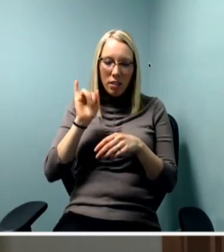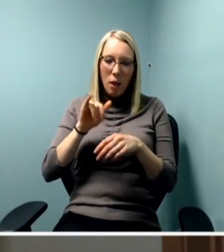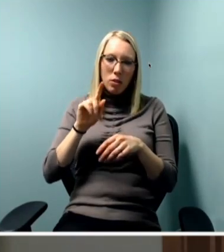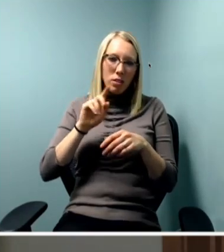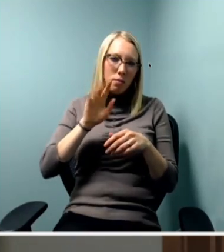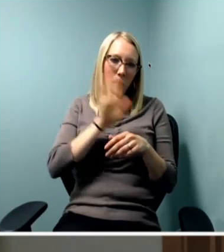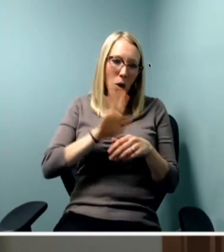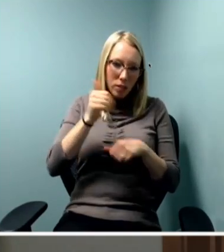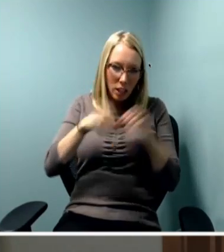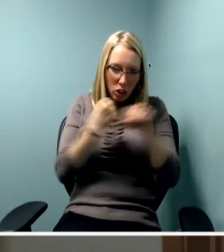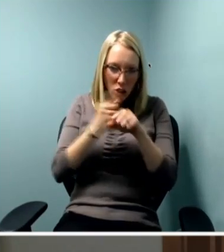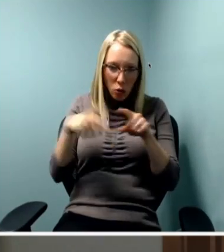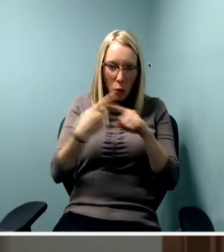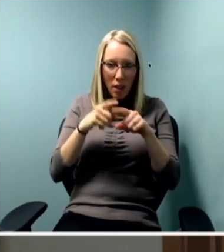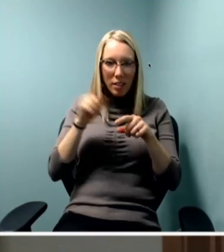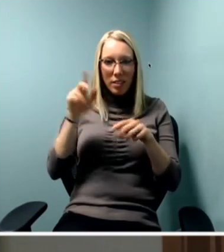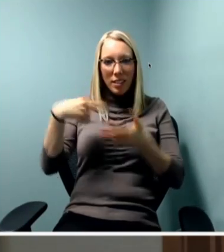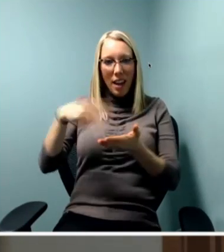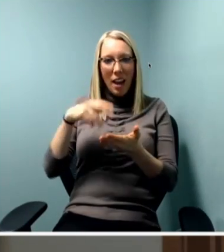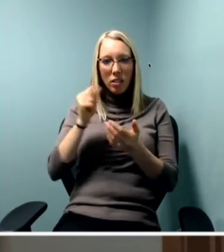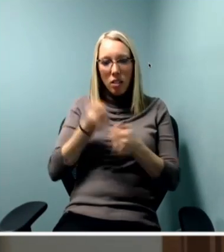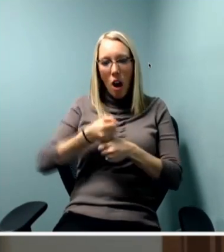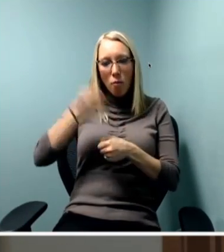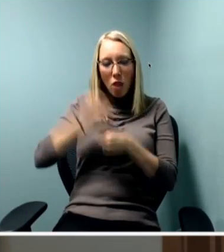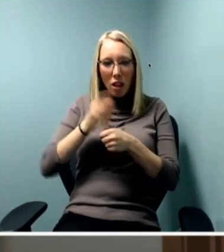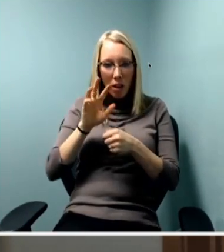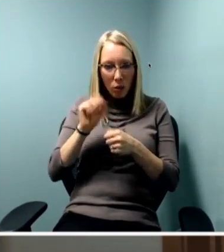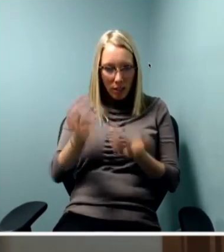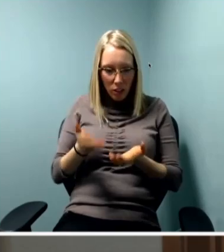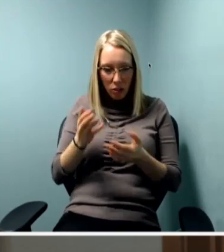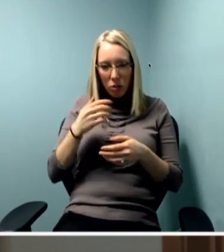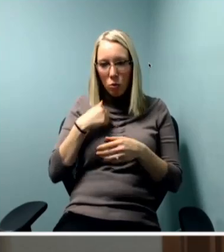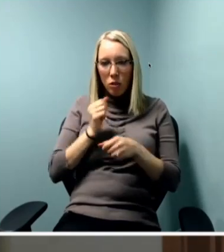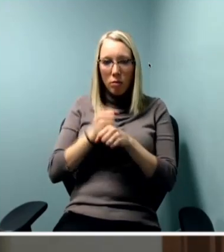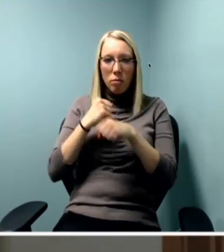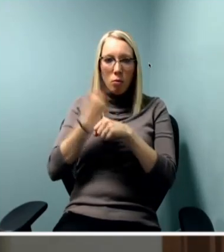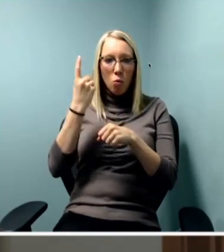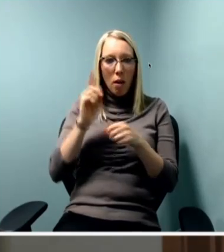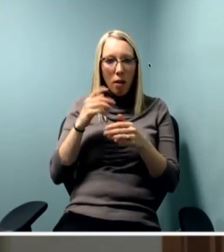We premiered a piece by BIll T. Jones. Our first piece by Joe Goode.